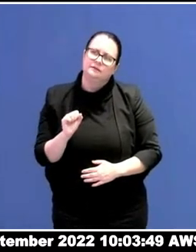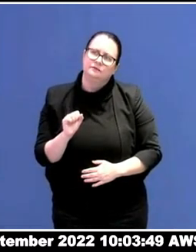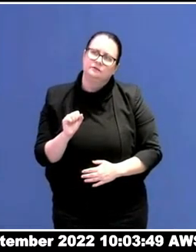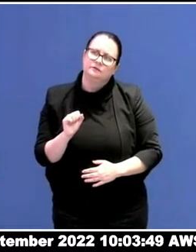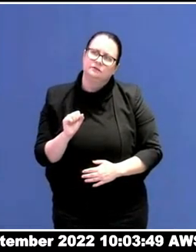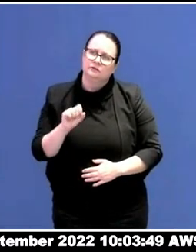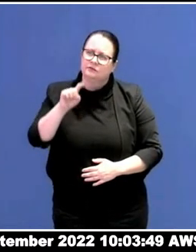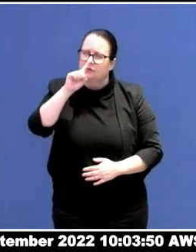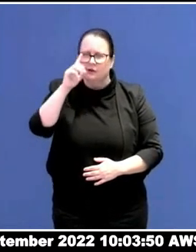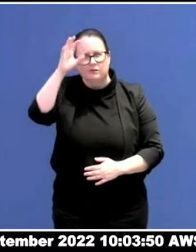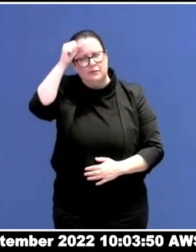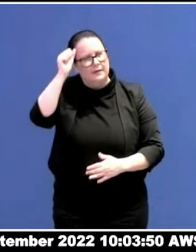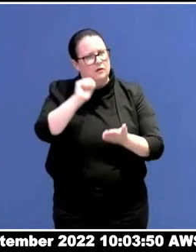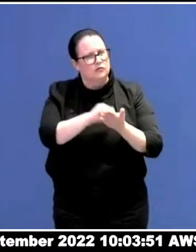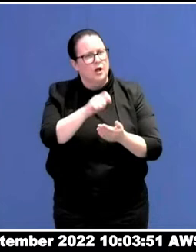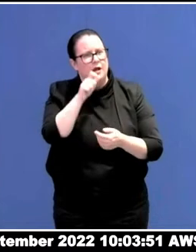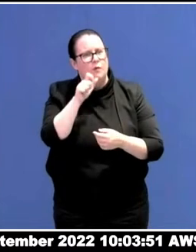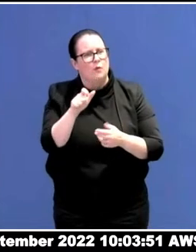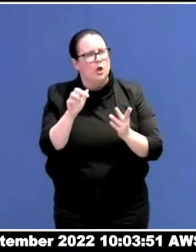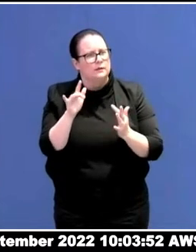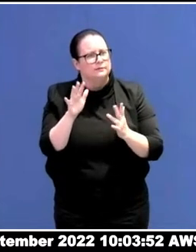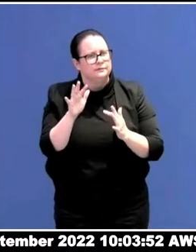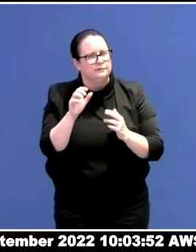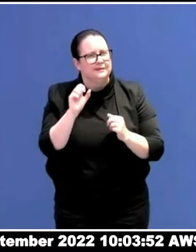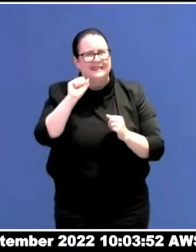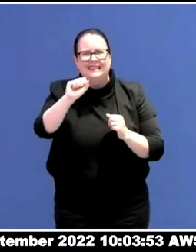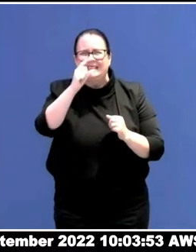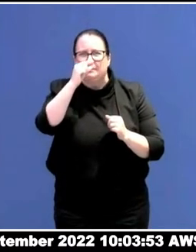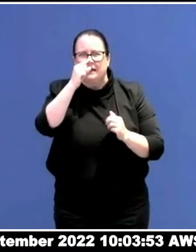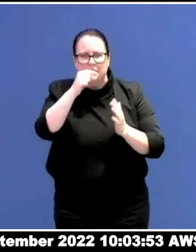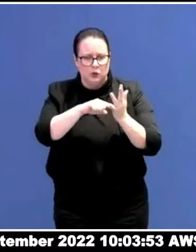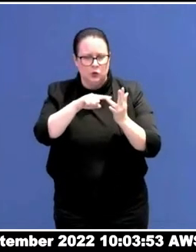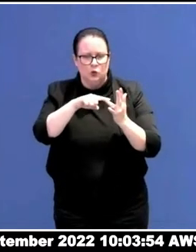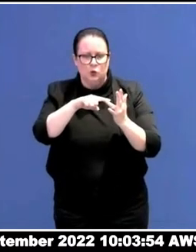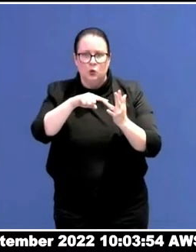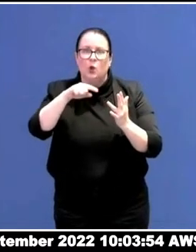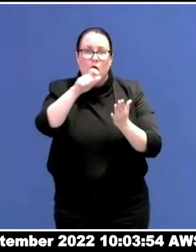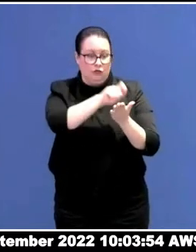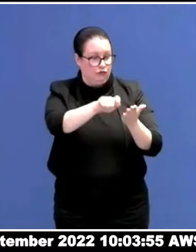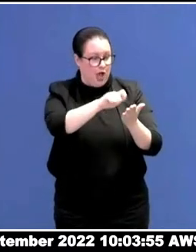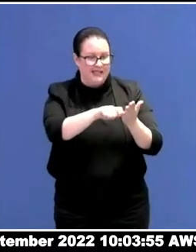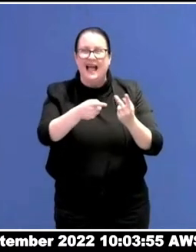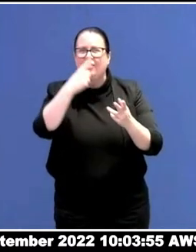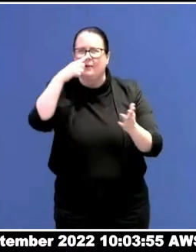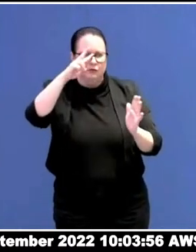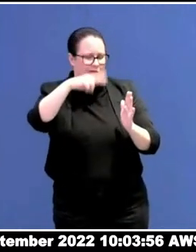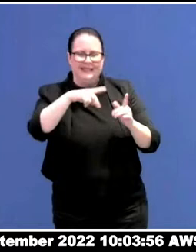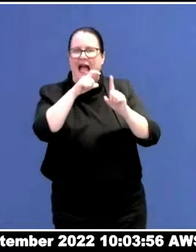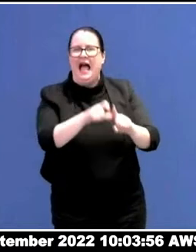remember the word I'm looking for - the ability for one to read his writing was very difficult. Yes.